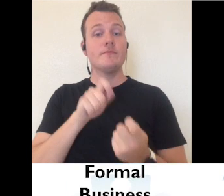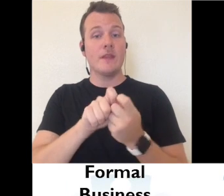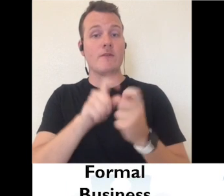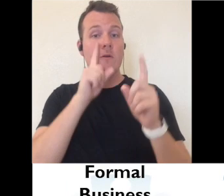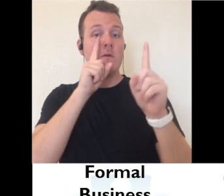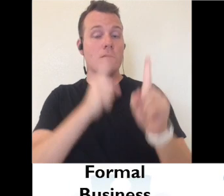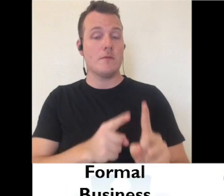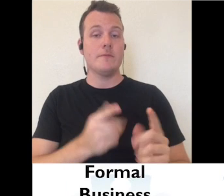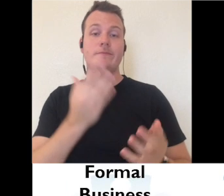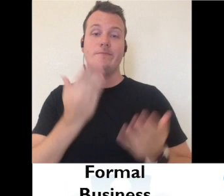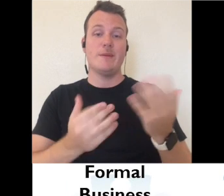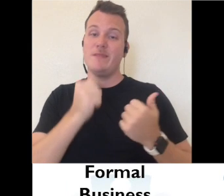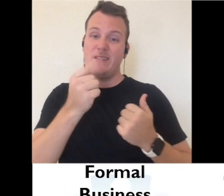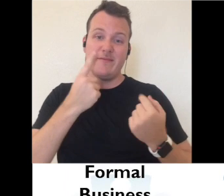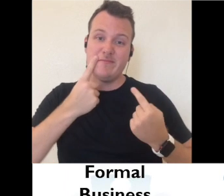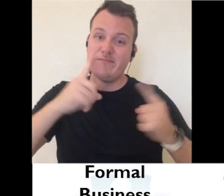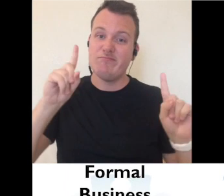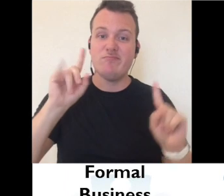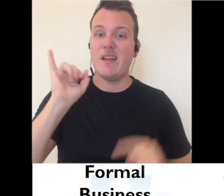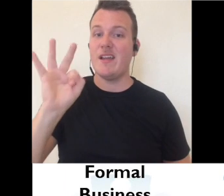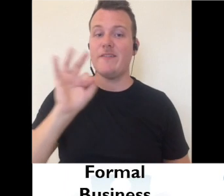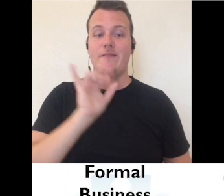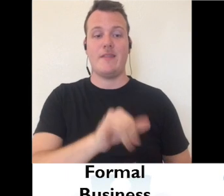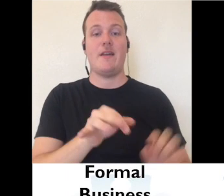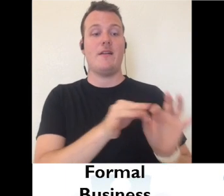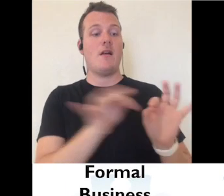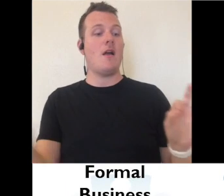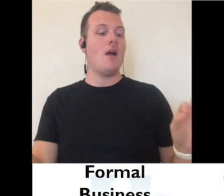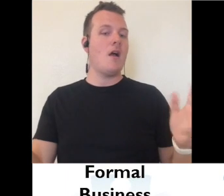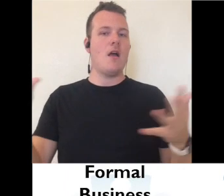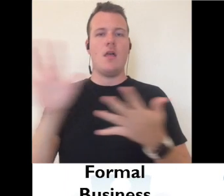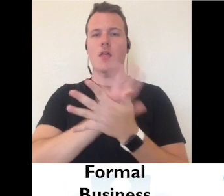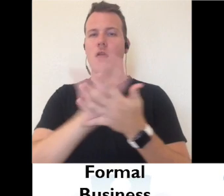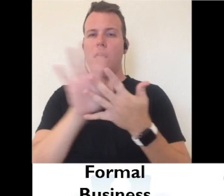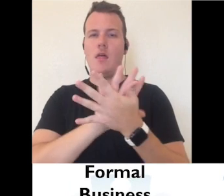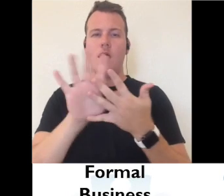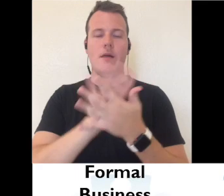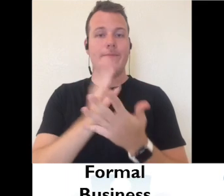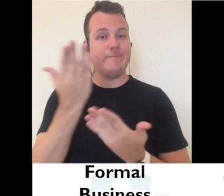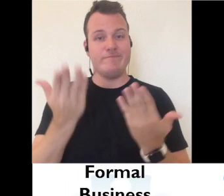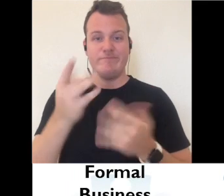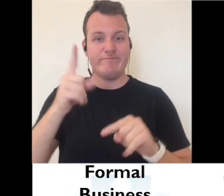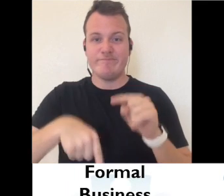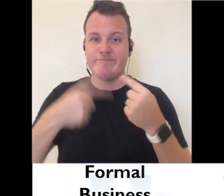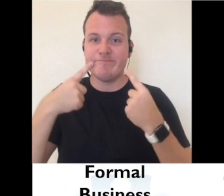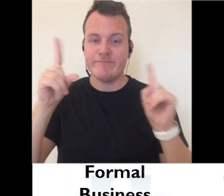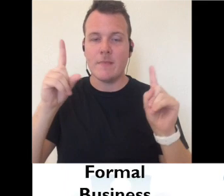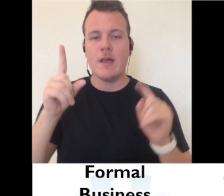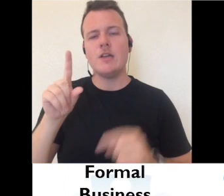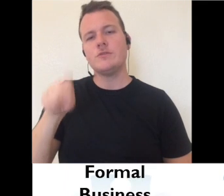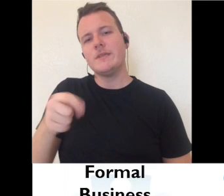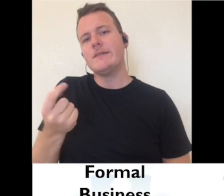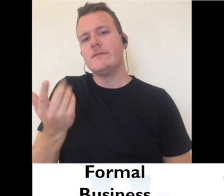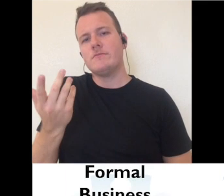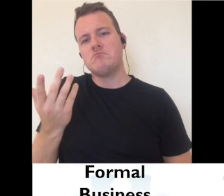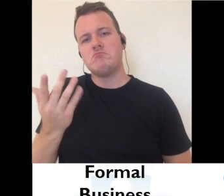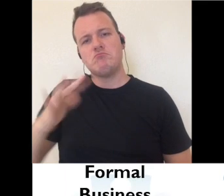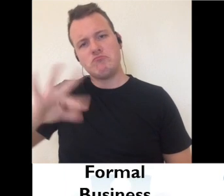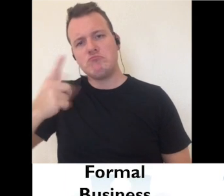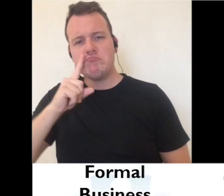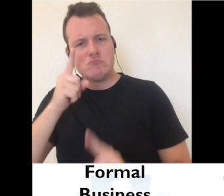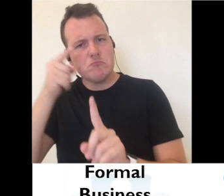to the point as well, and a proclamation of all nature and direction of the